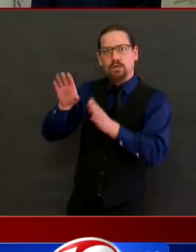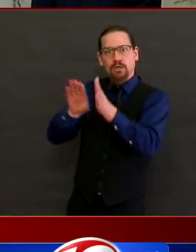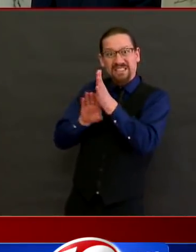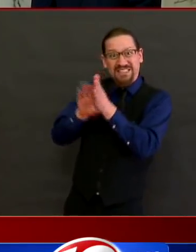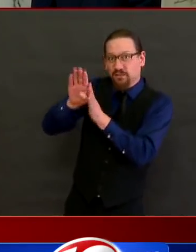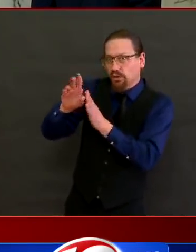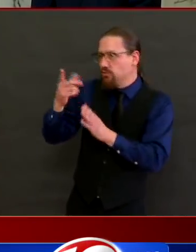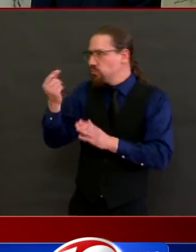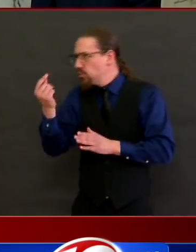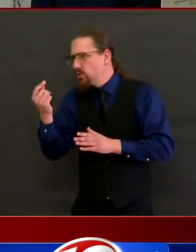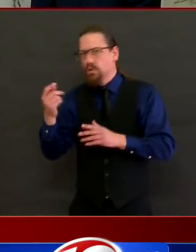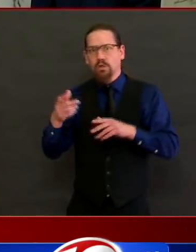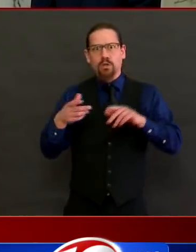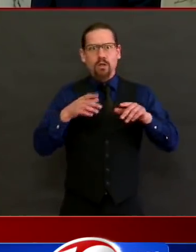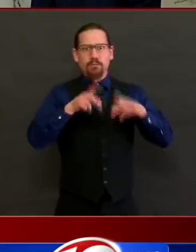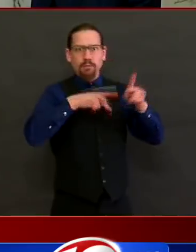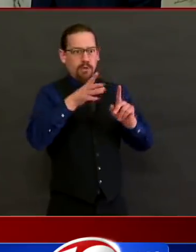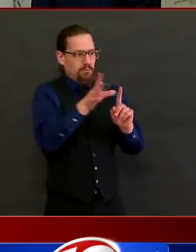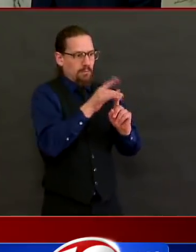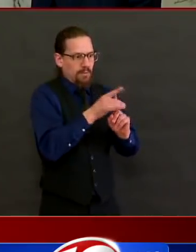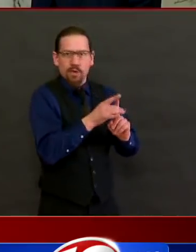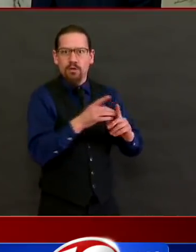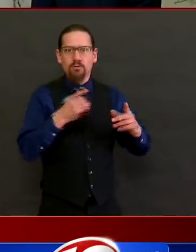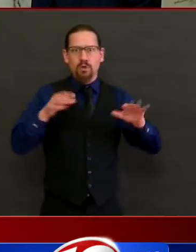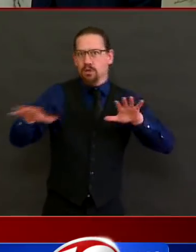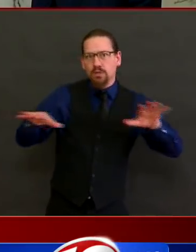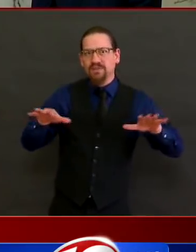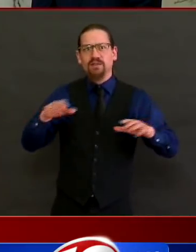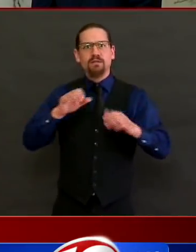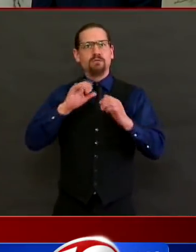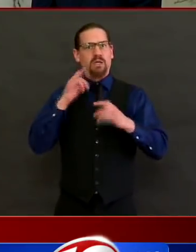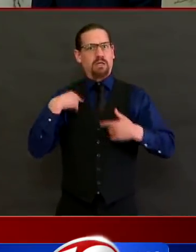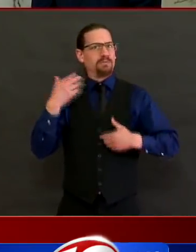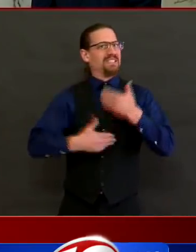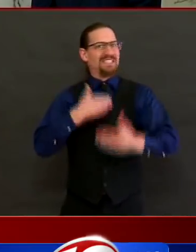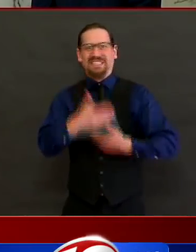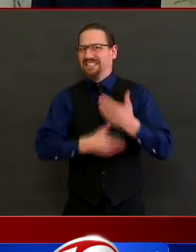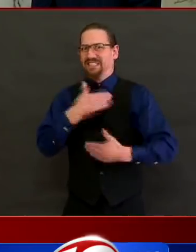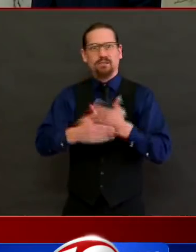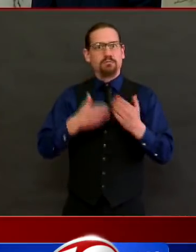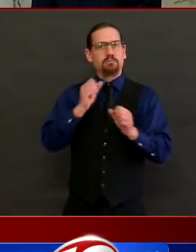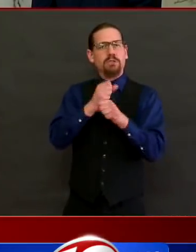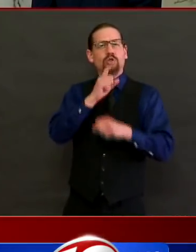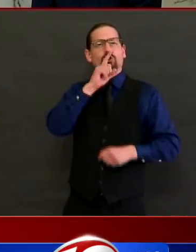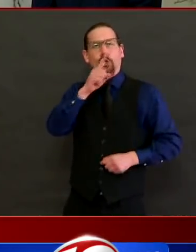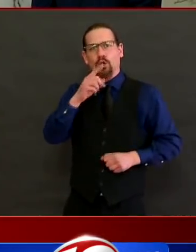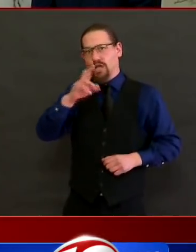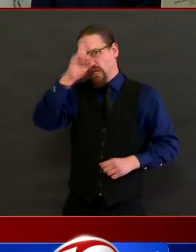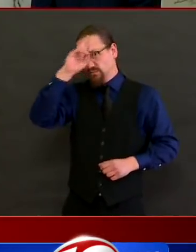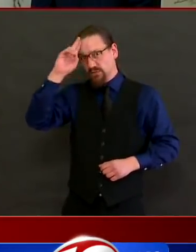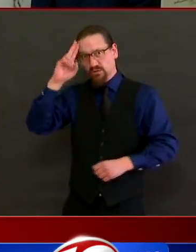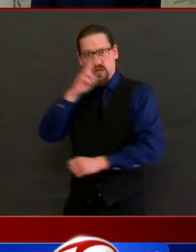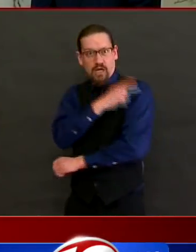HEALTH CARE SYSTEM FOR A SURGE. AND THE RACE THAT WE HAVE BEEN